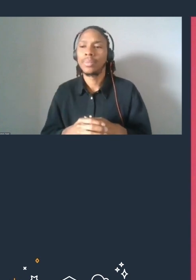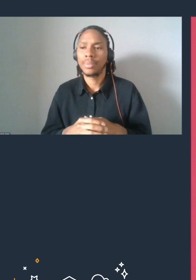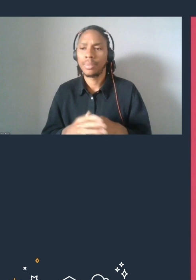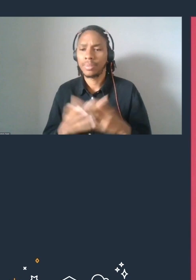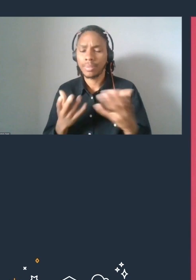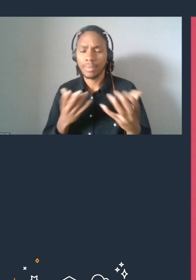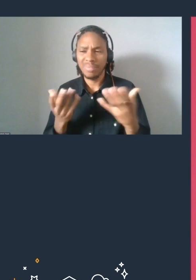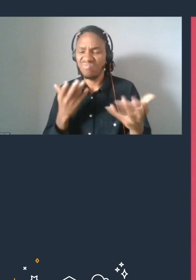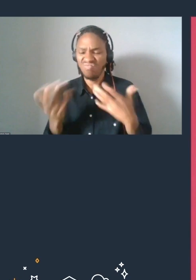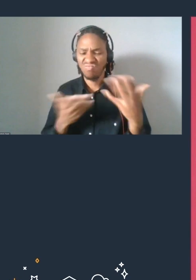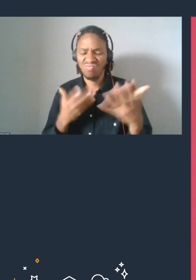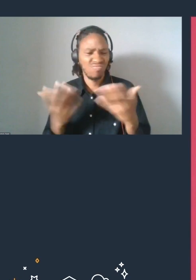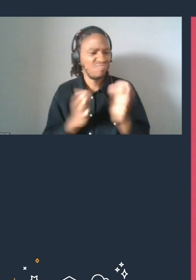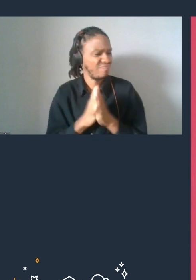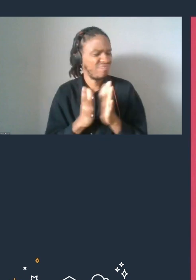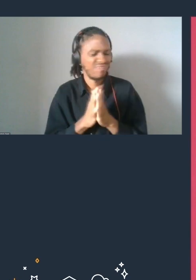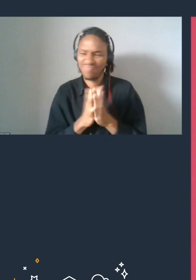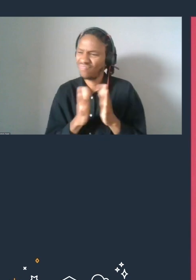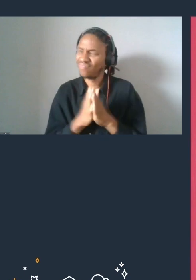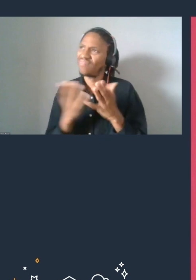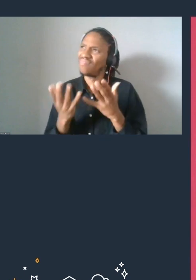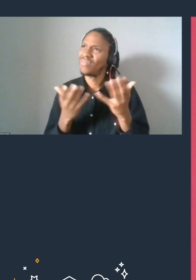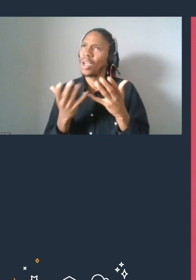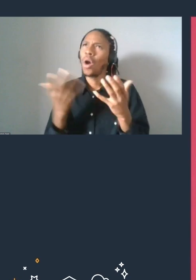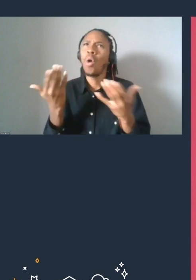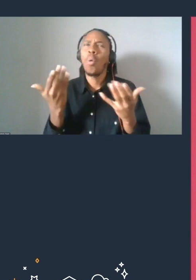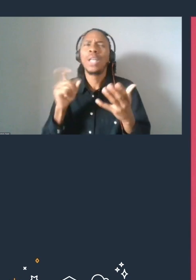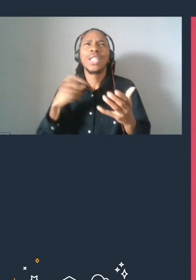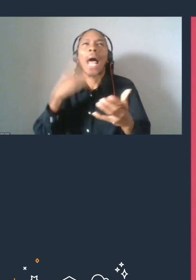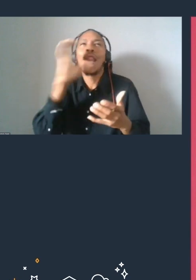What kinds of things should I look for to know that I've